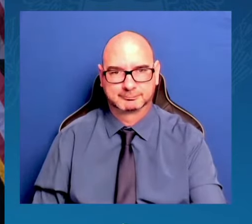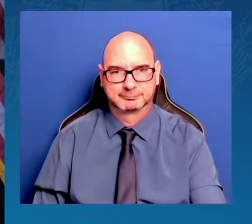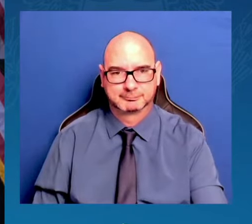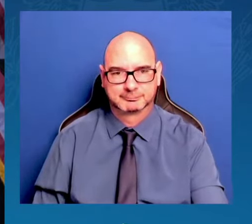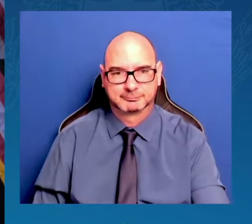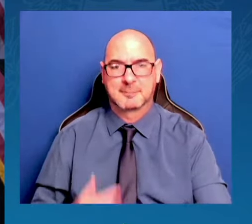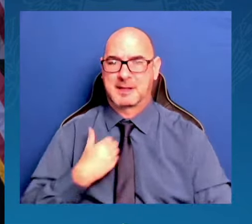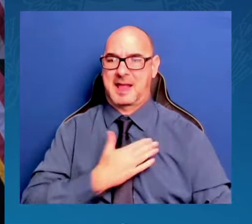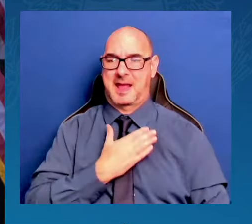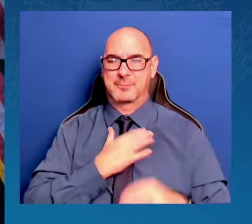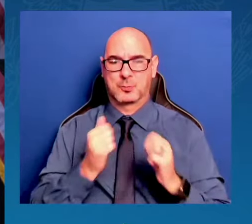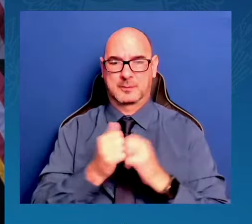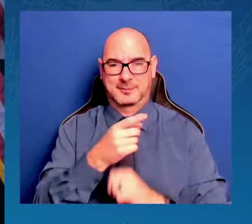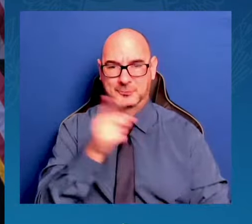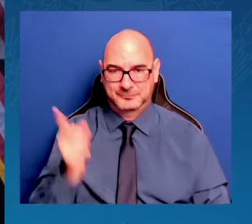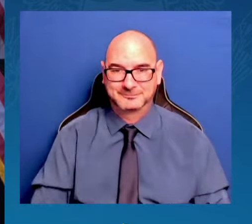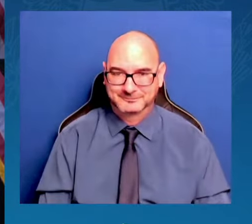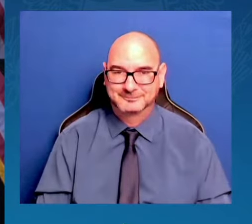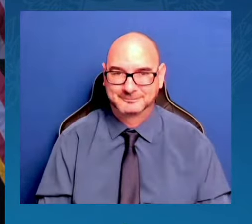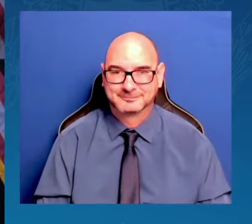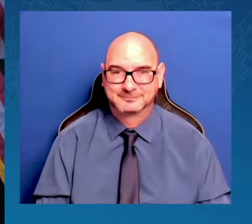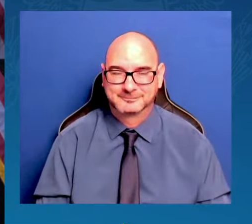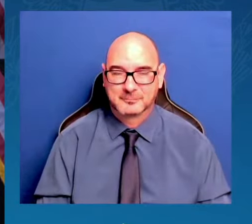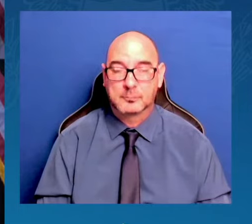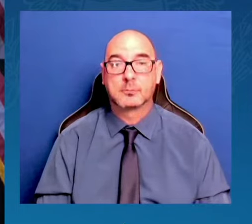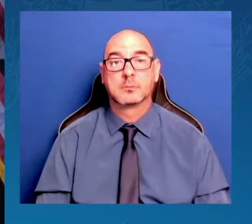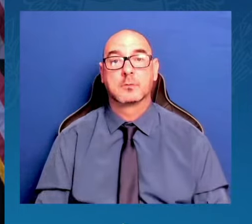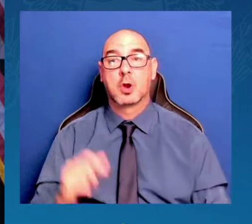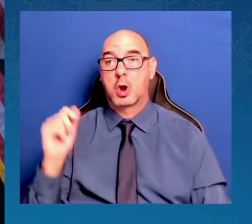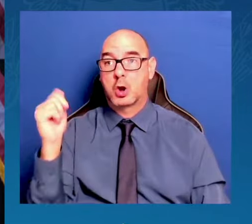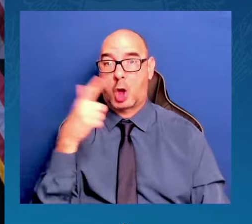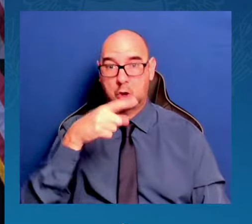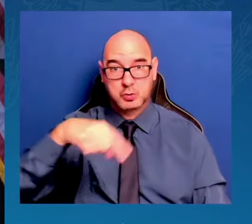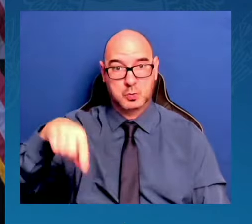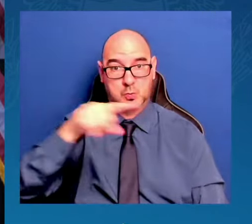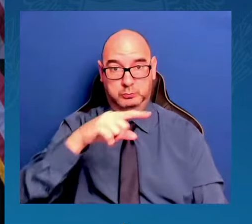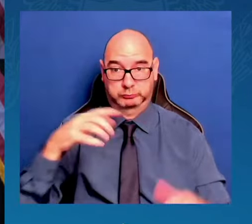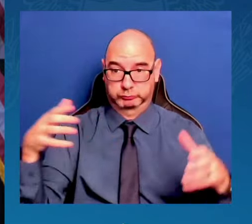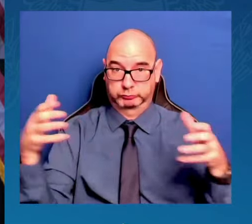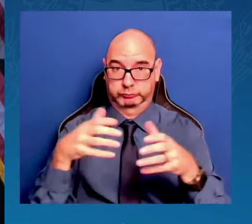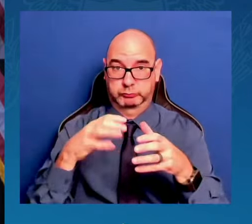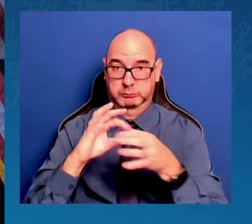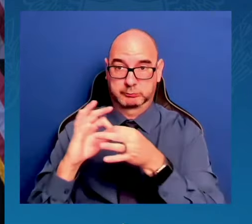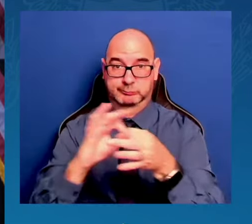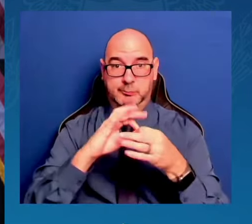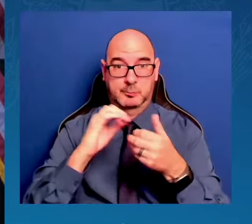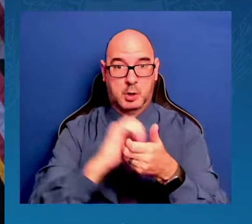And all of the coalition partners who are represented here. Let's give it up for everyone.